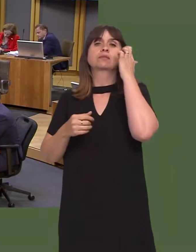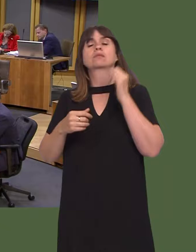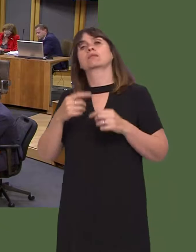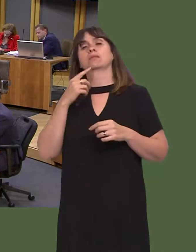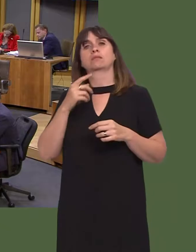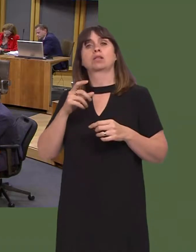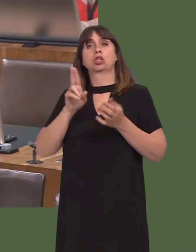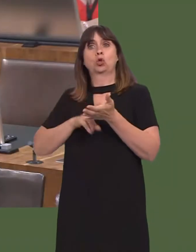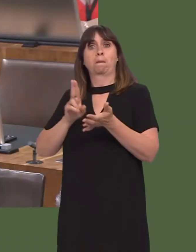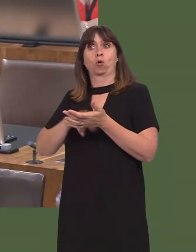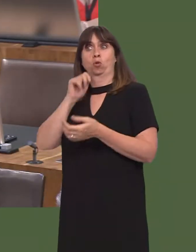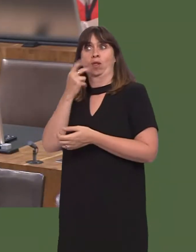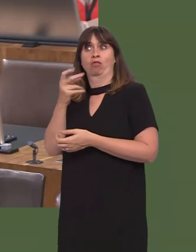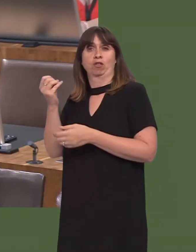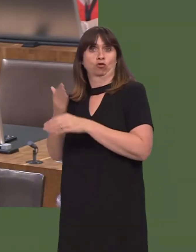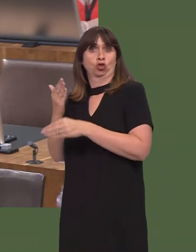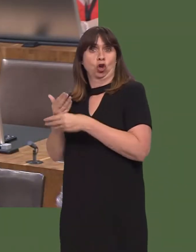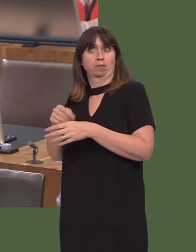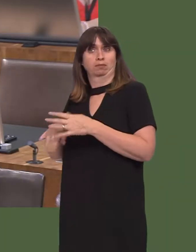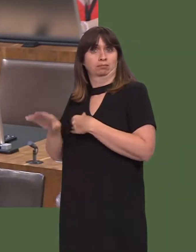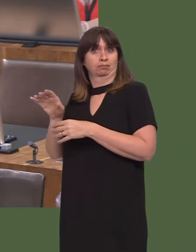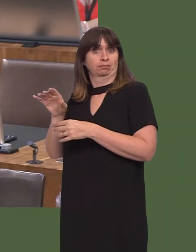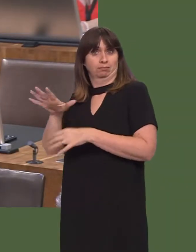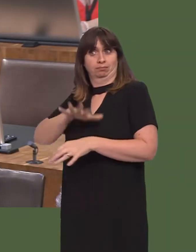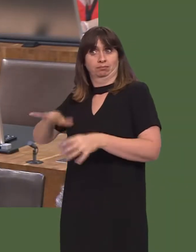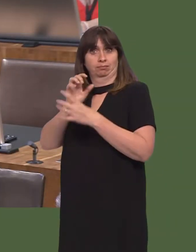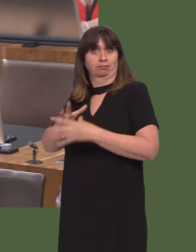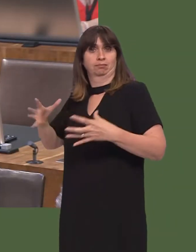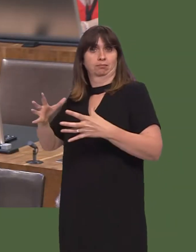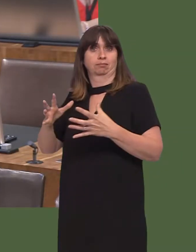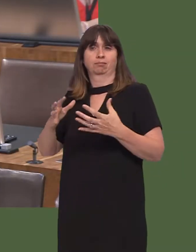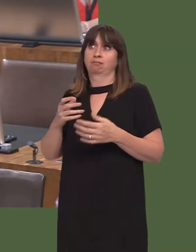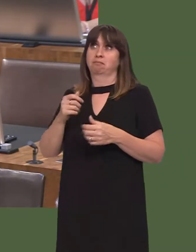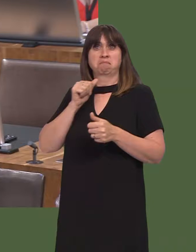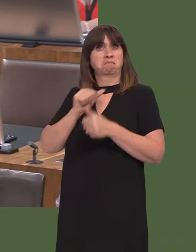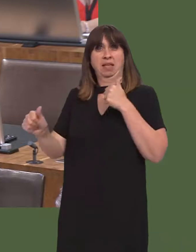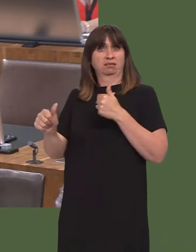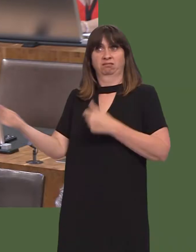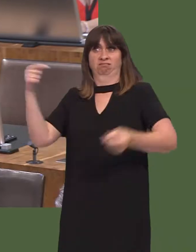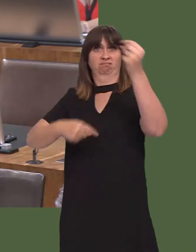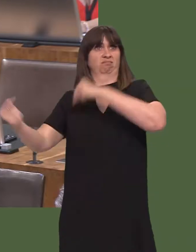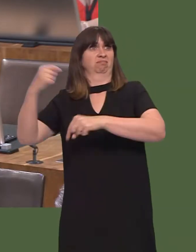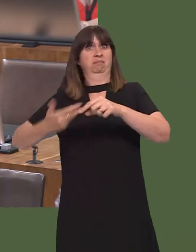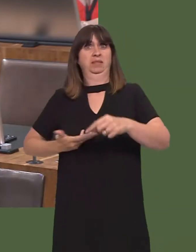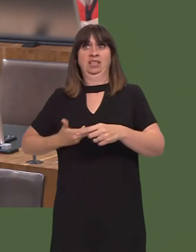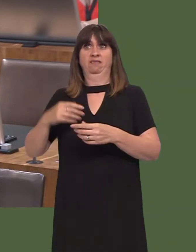Auxiliar de Ferrocarriles last week of 300 jobs being created in Newport. We have just seen our best foreign direct investment figures for nigh on 30 years. Itís a sign that Wales